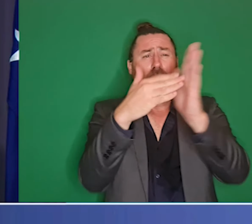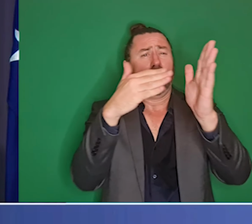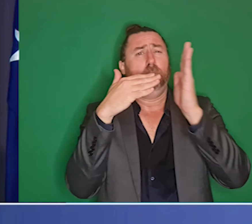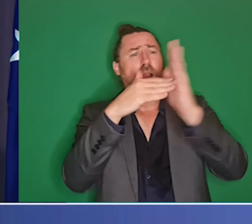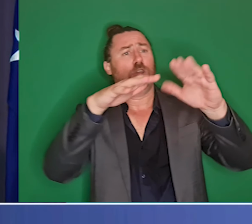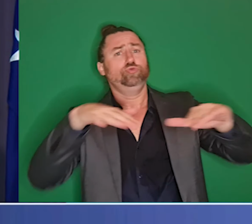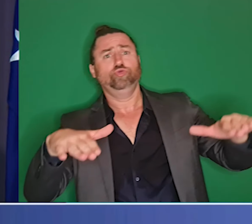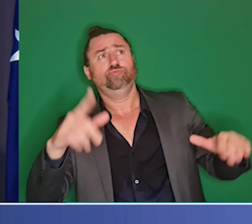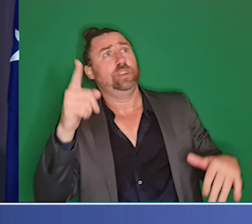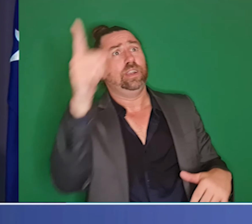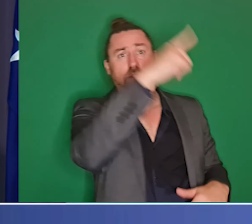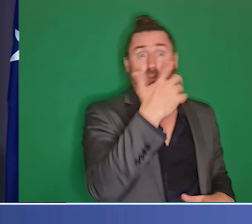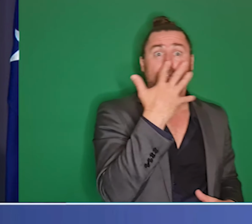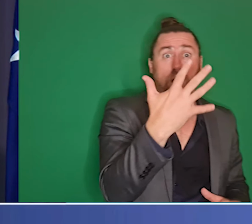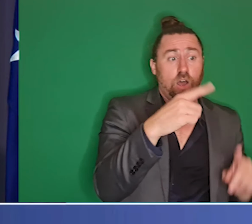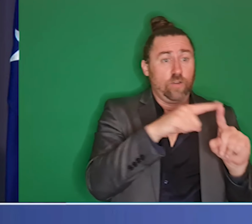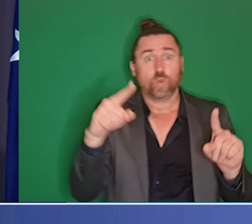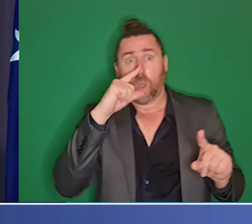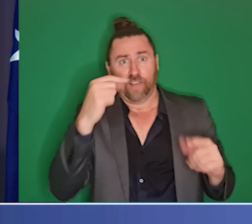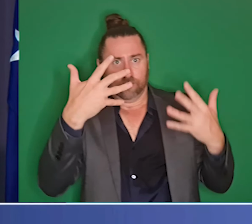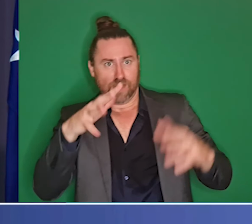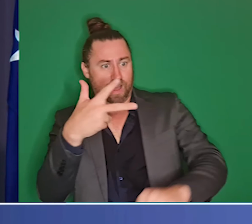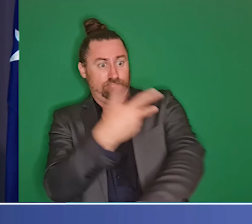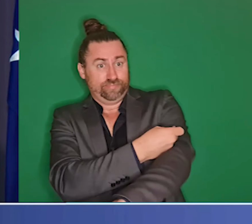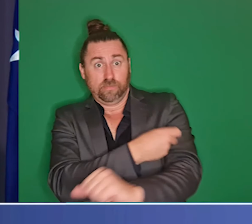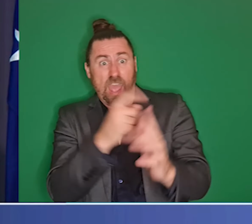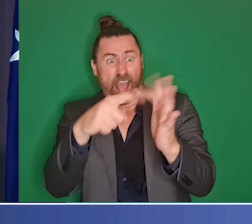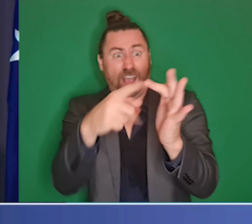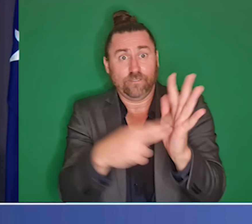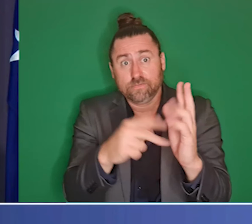of that age group, five to 11, get their first and their second doses in the US.